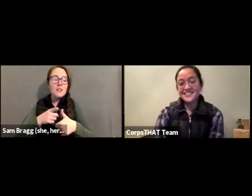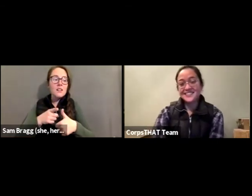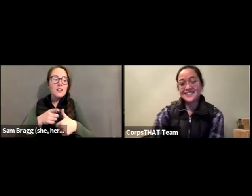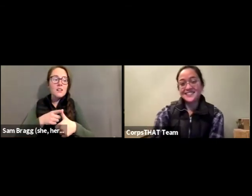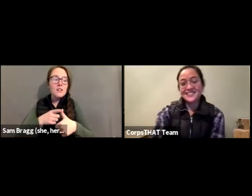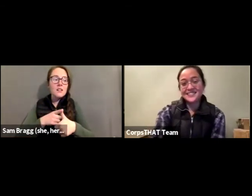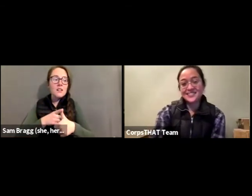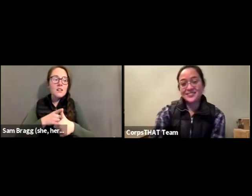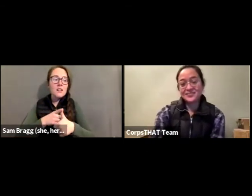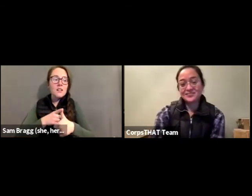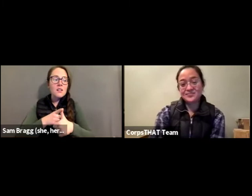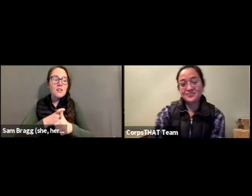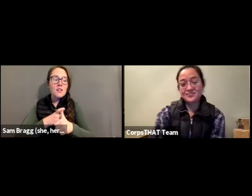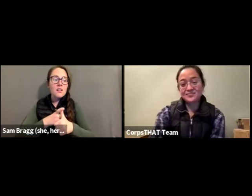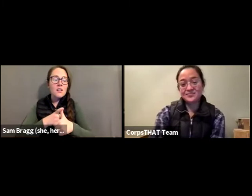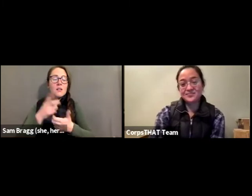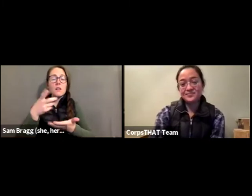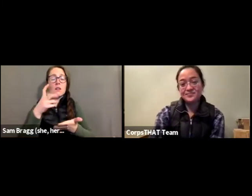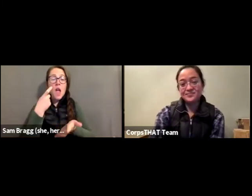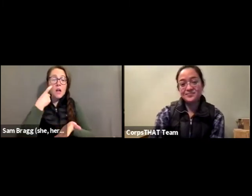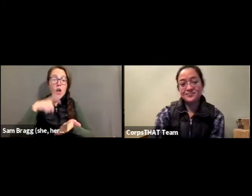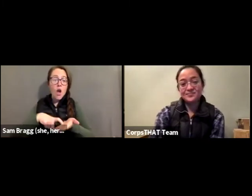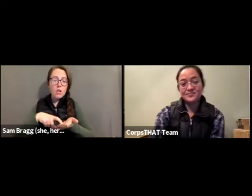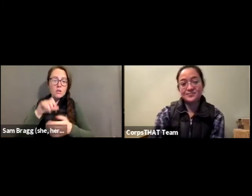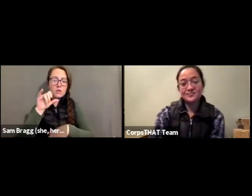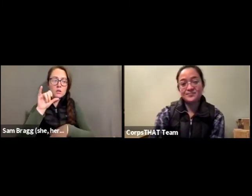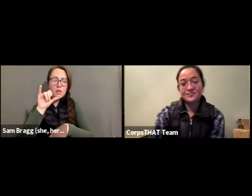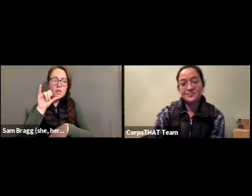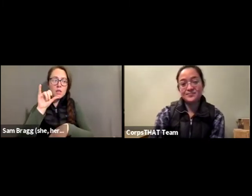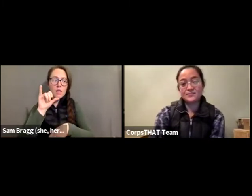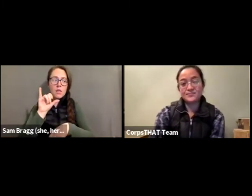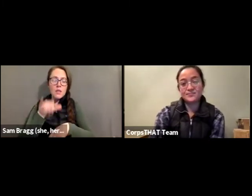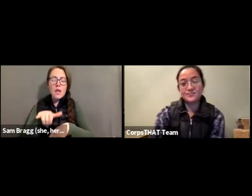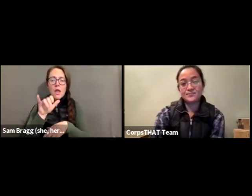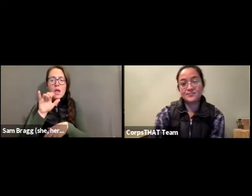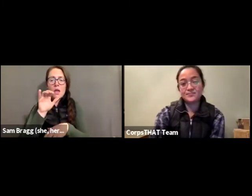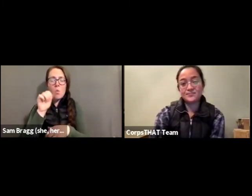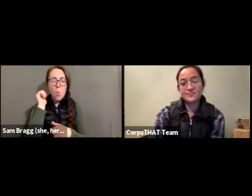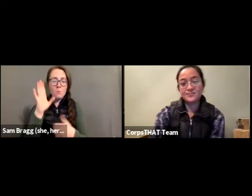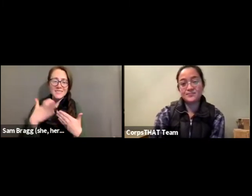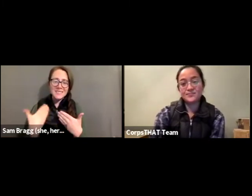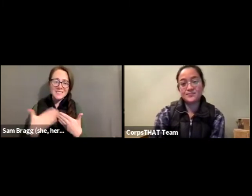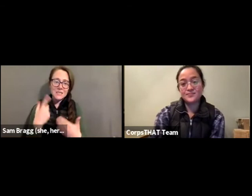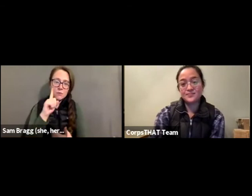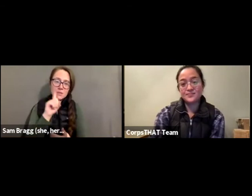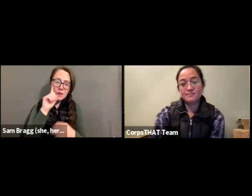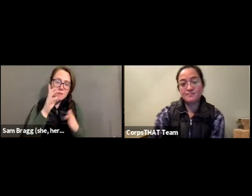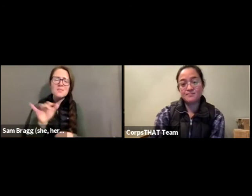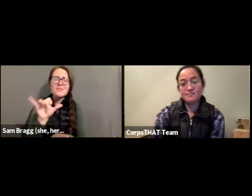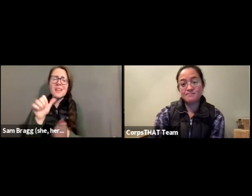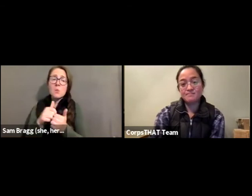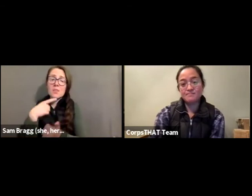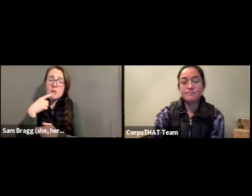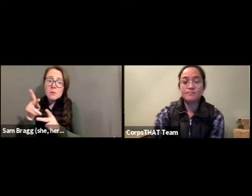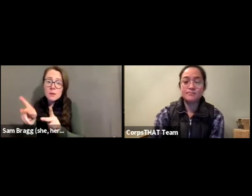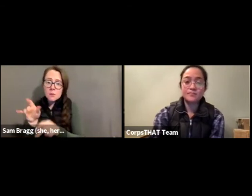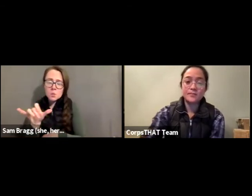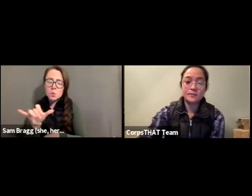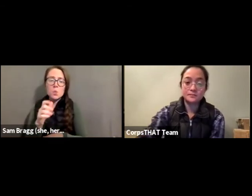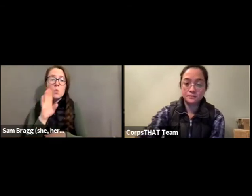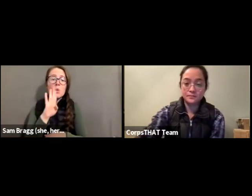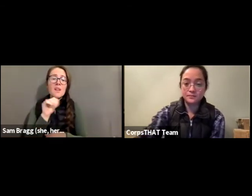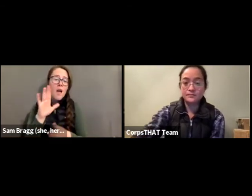see first i would say acknowledge that it's not going to be easy for the deaf individual same way